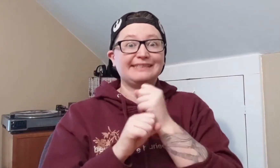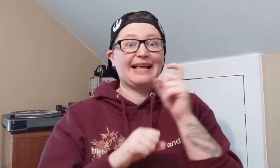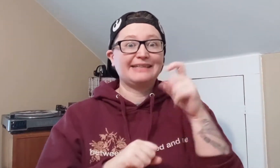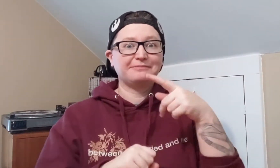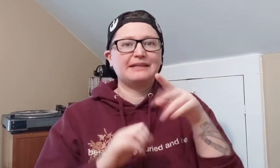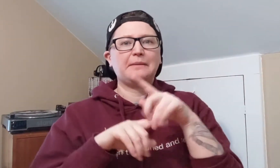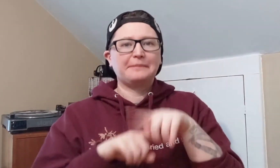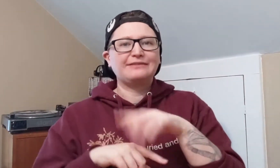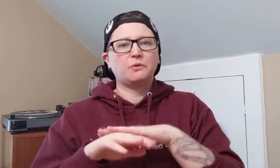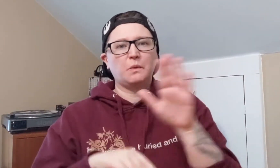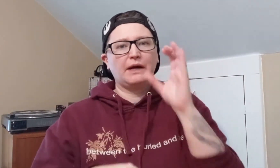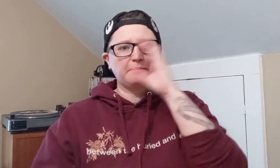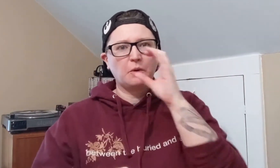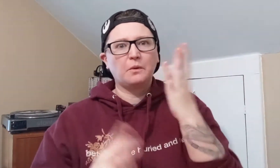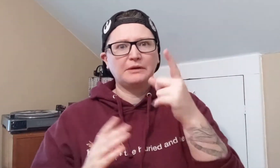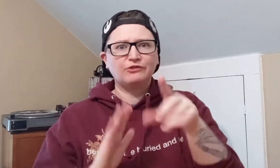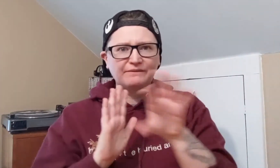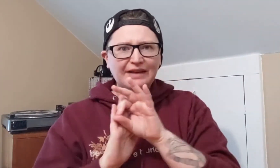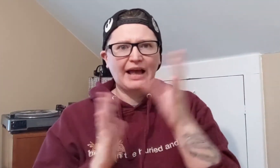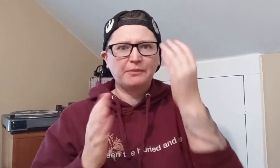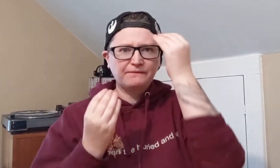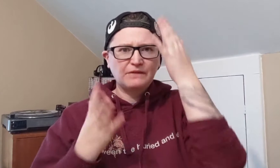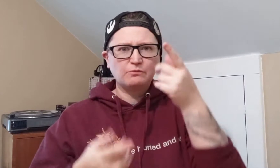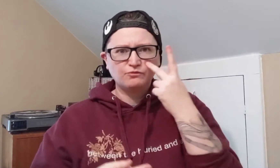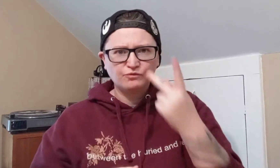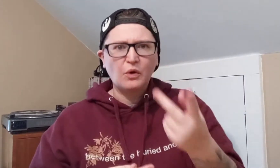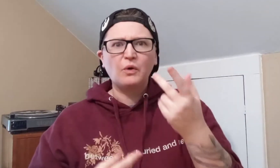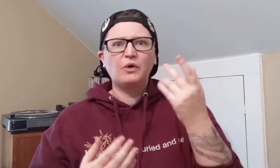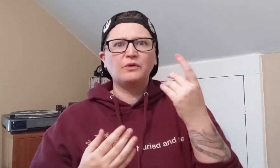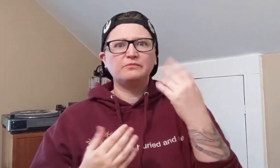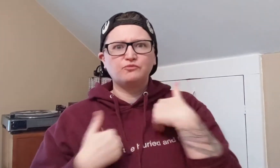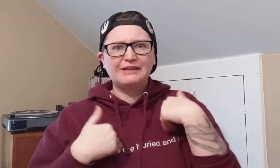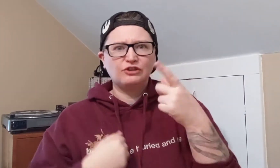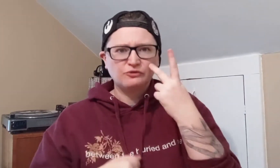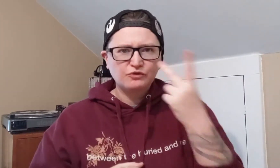and like I said in that game you get XP based on your exploration and what you found you know what